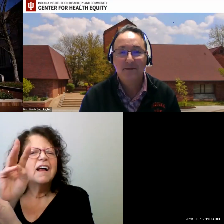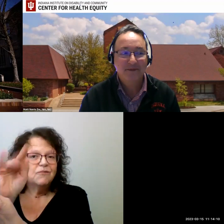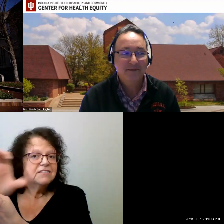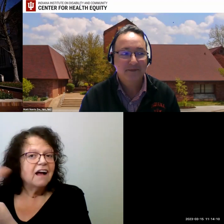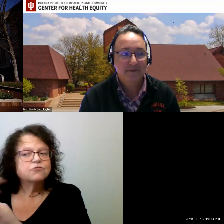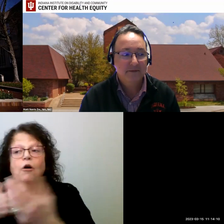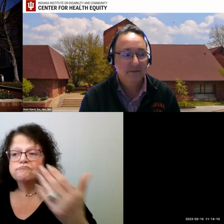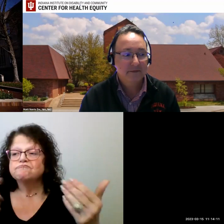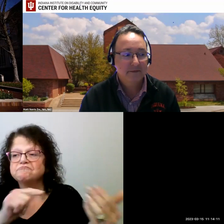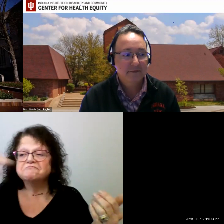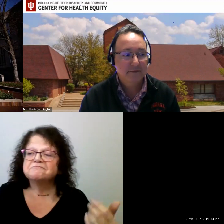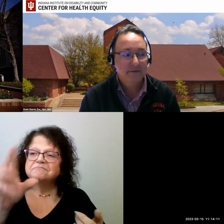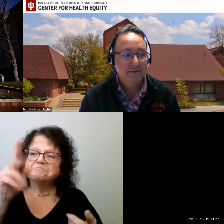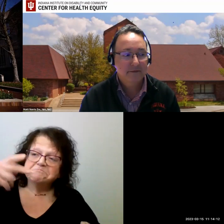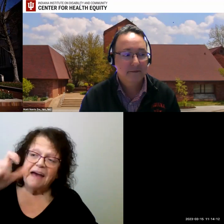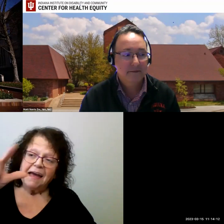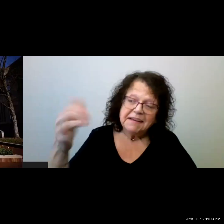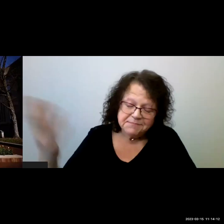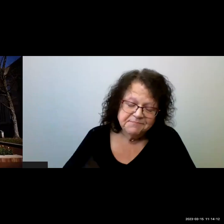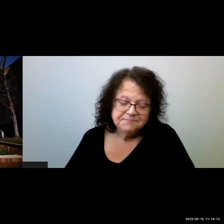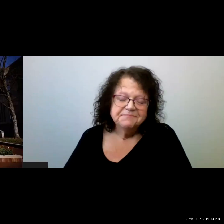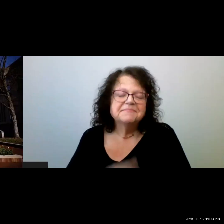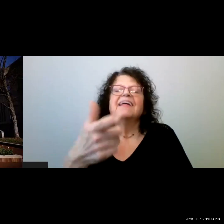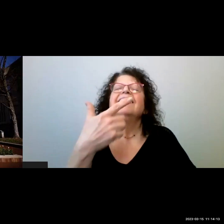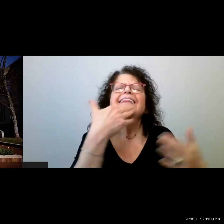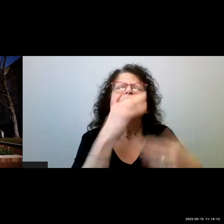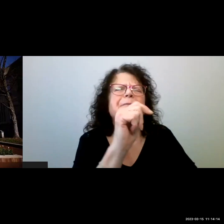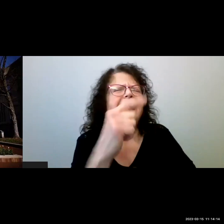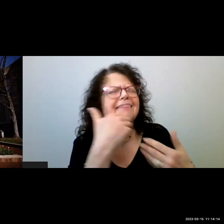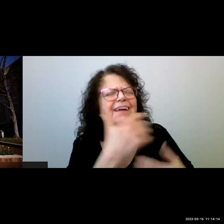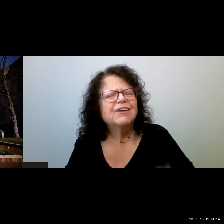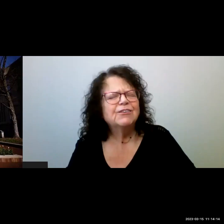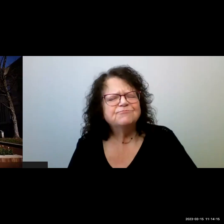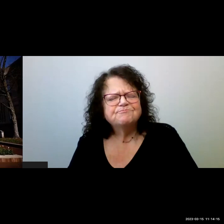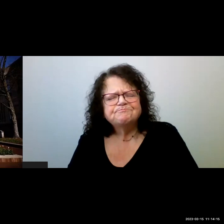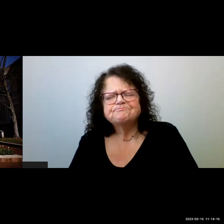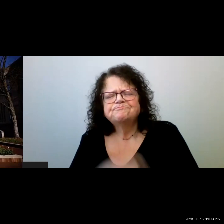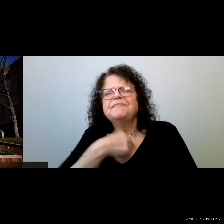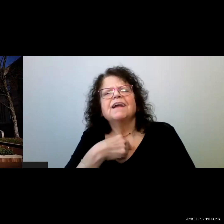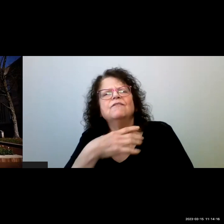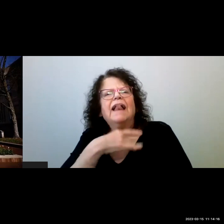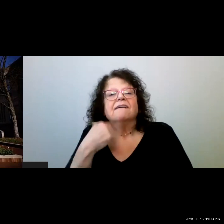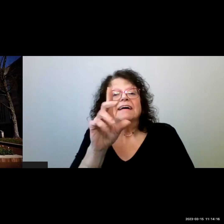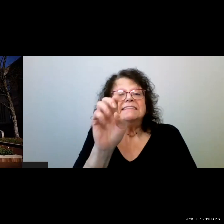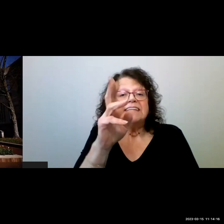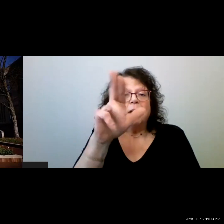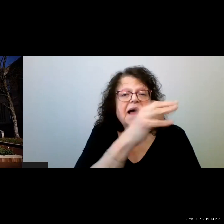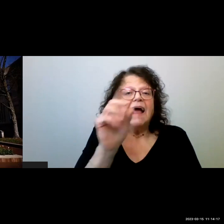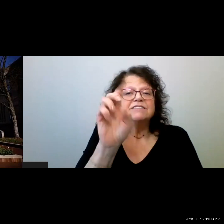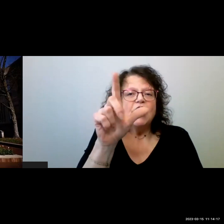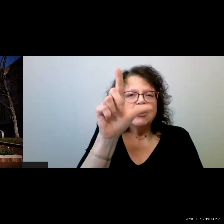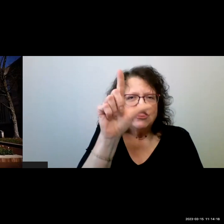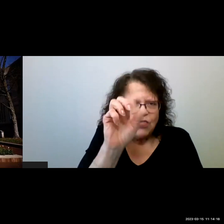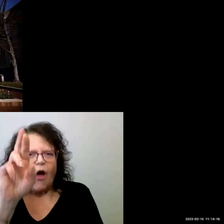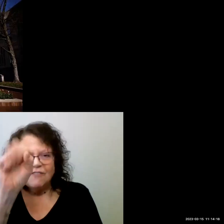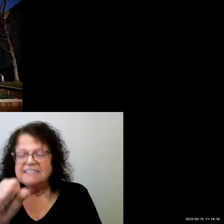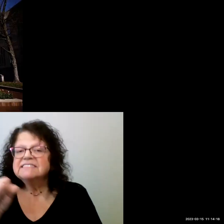Thank you, Matt. I would like to have Deborah and Delores go ahead and unmute